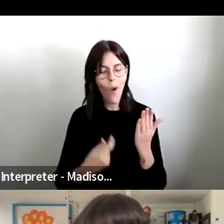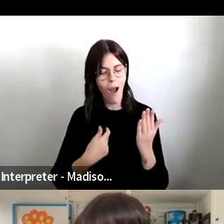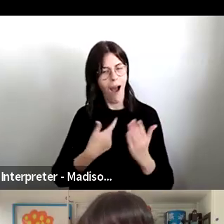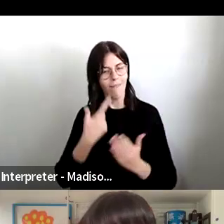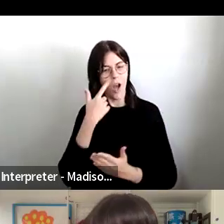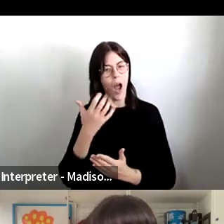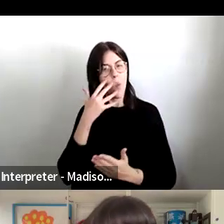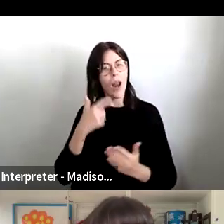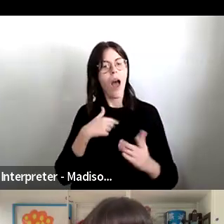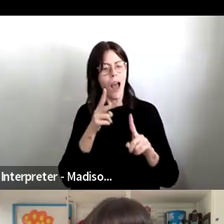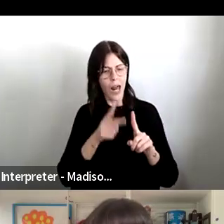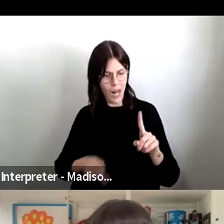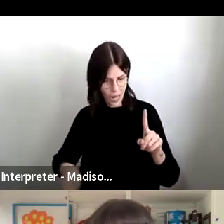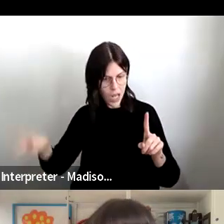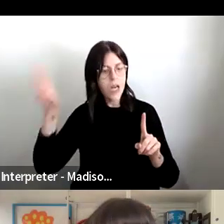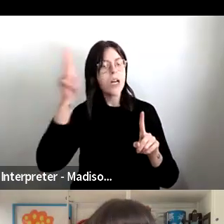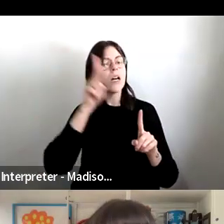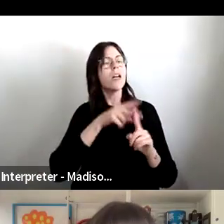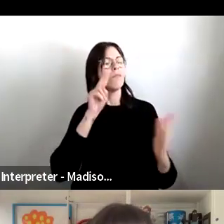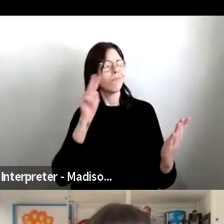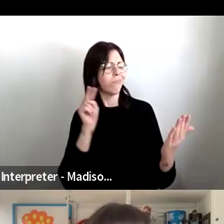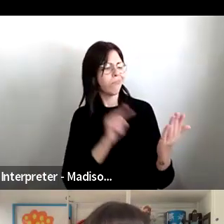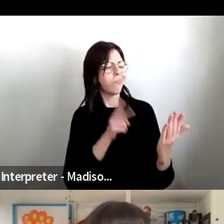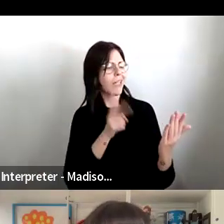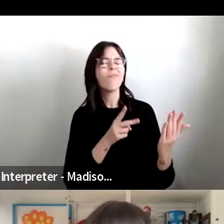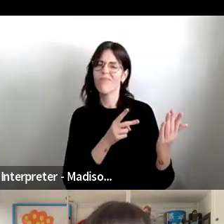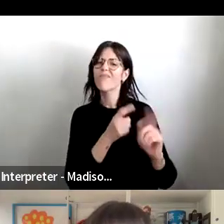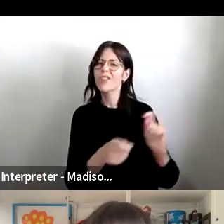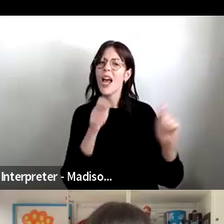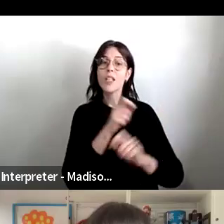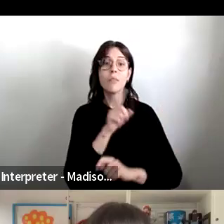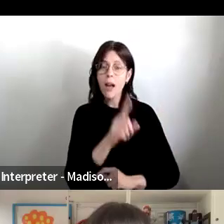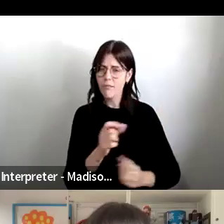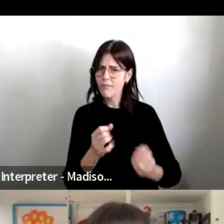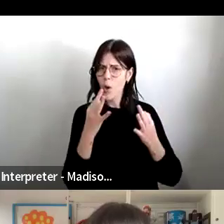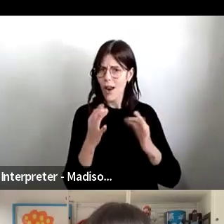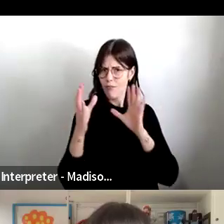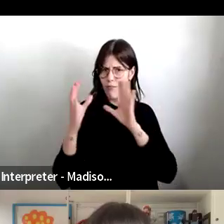some aspects of my scoring, but there is no pressure to do it. It has not been a